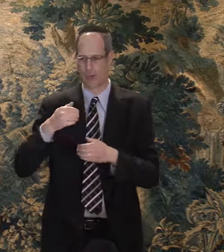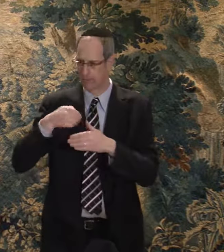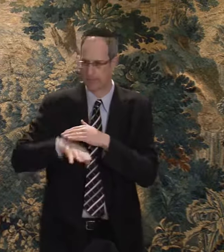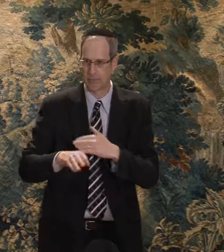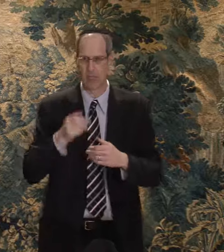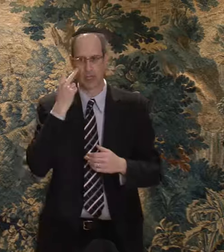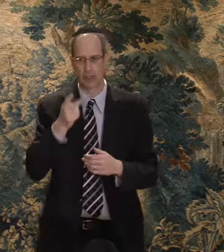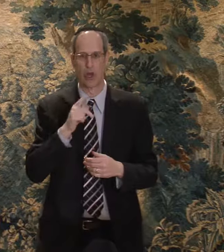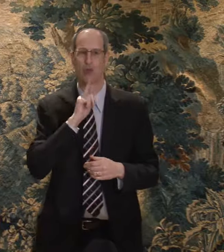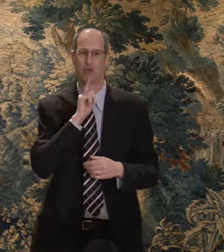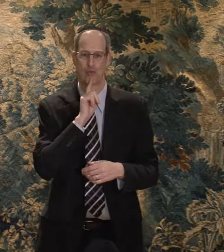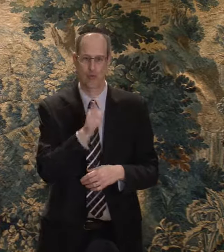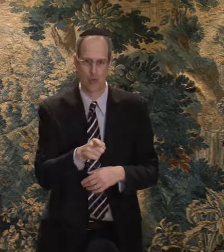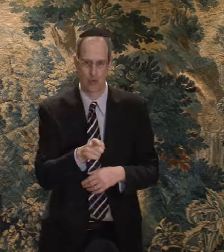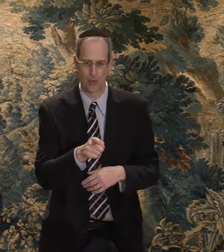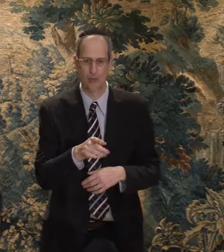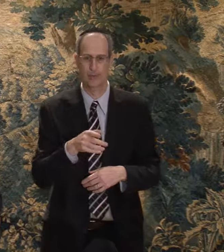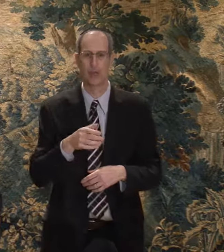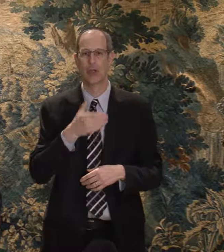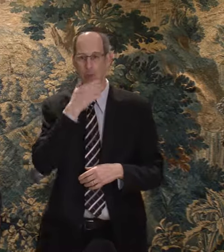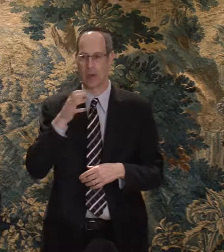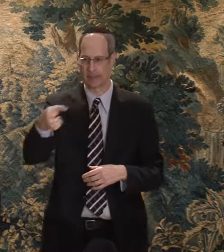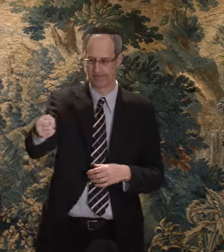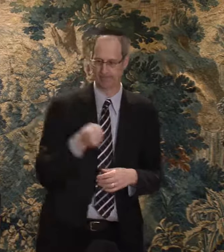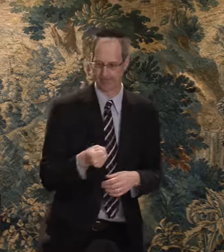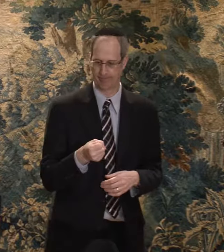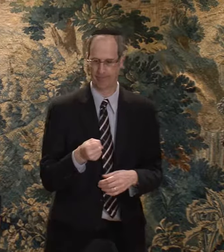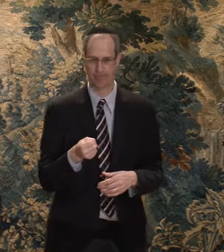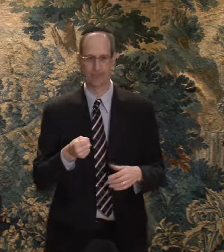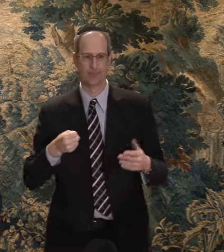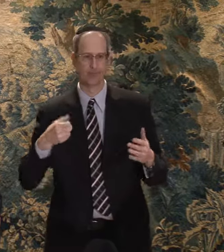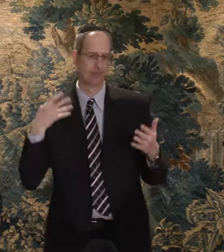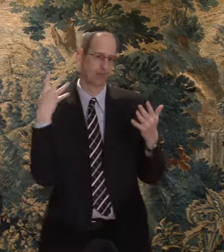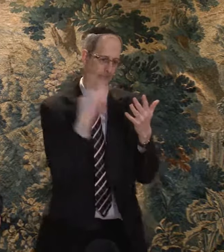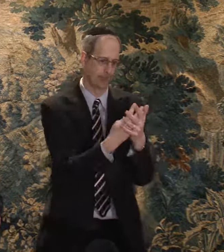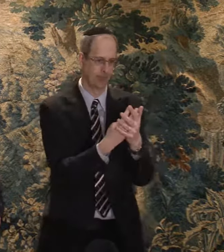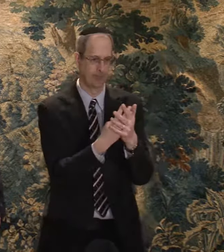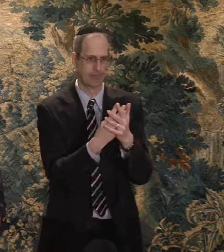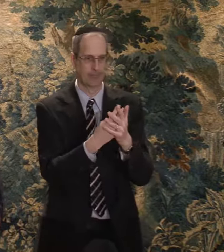true so they took the river and they put him in jail in solitary confinement and